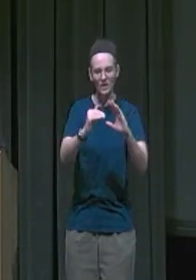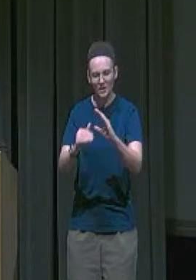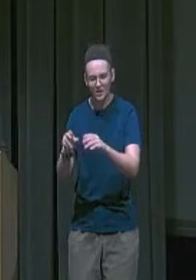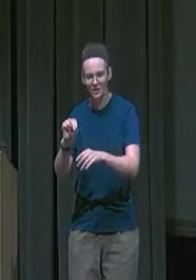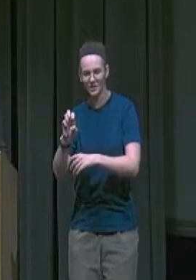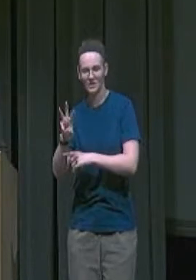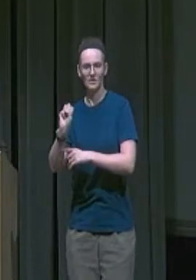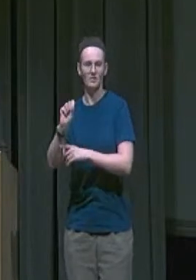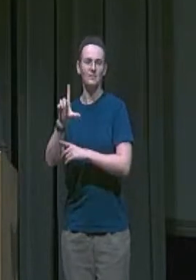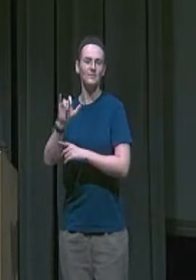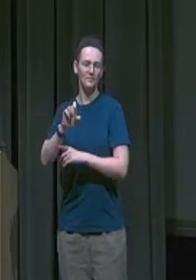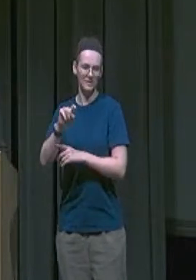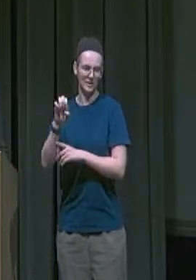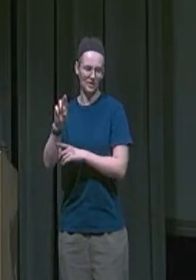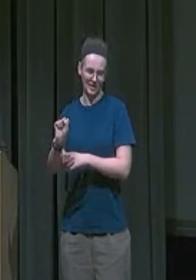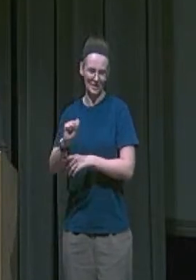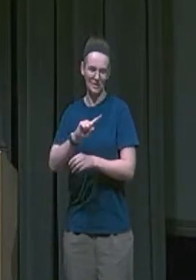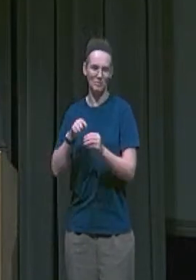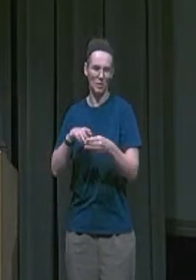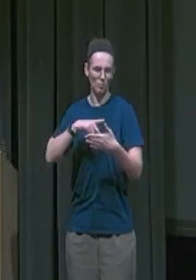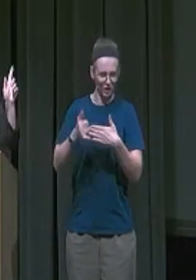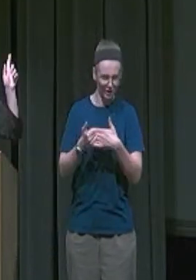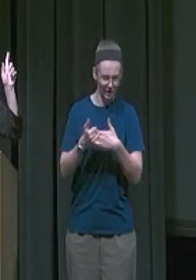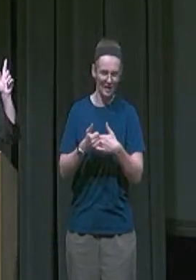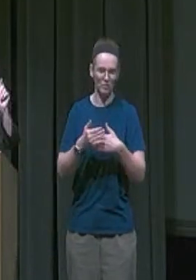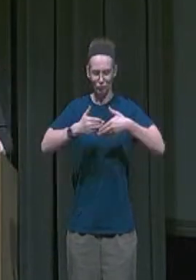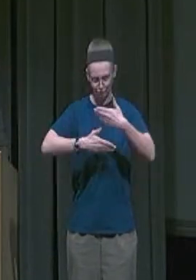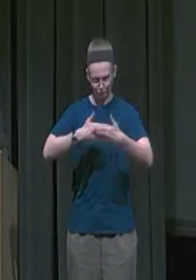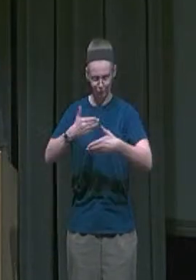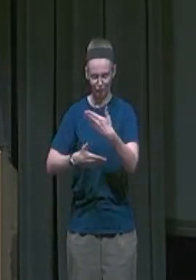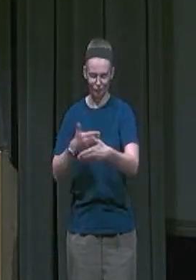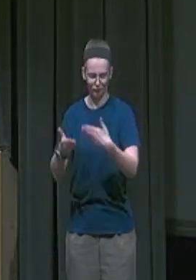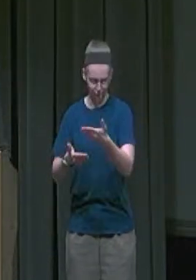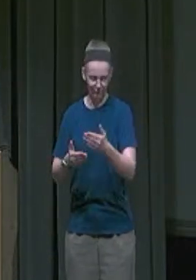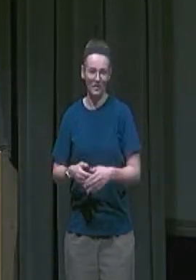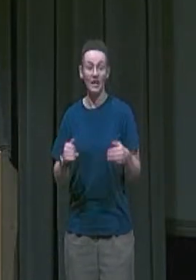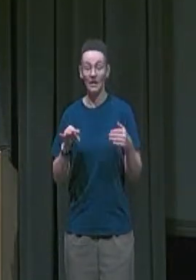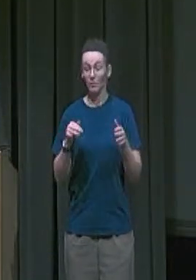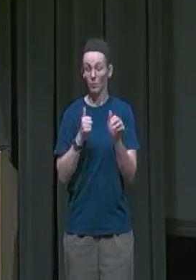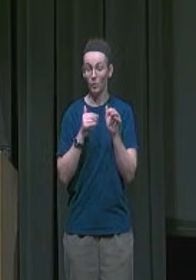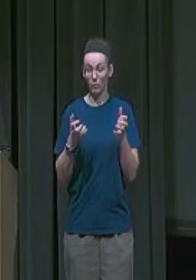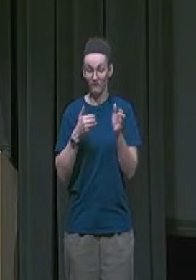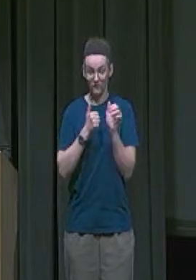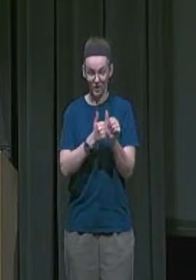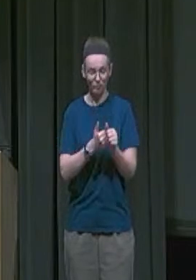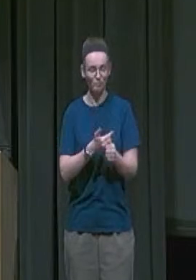as it progresses so if you'd like to follow along we have it handy for you right here so